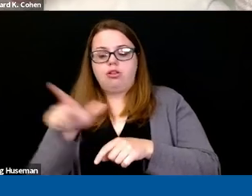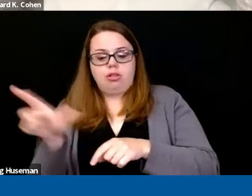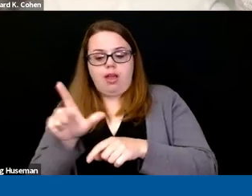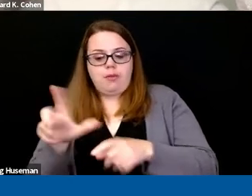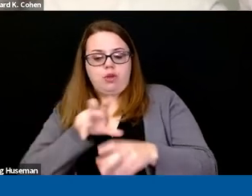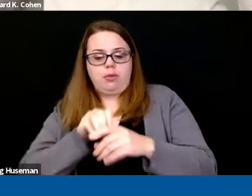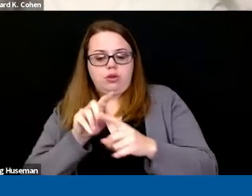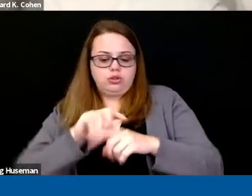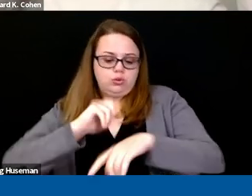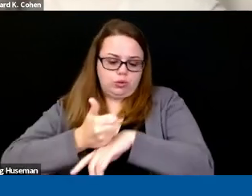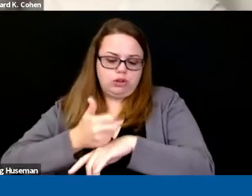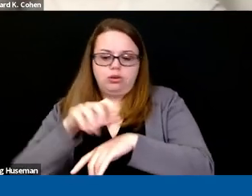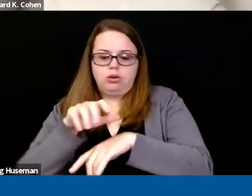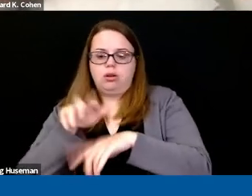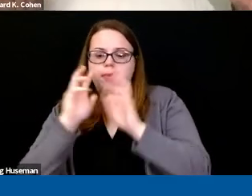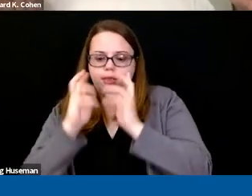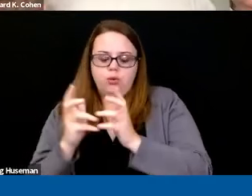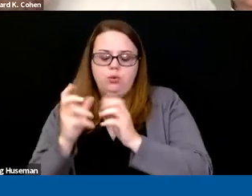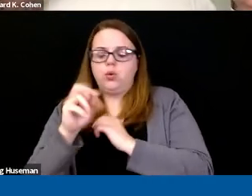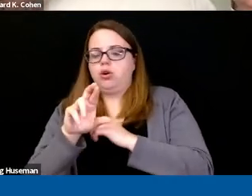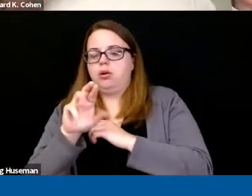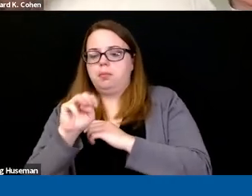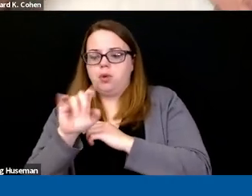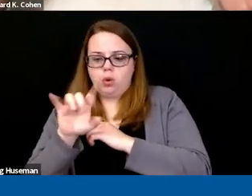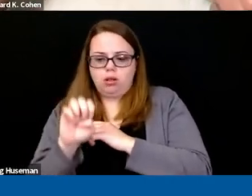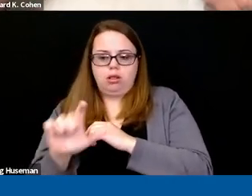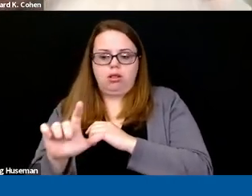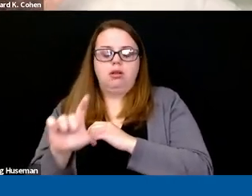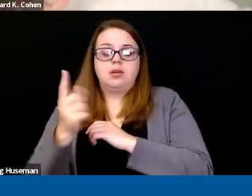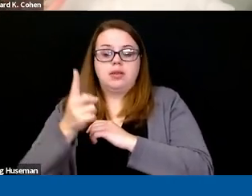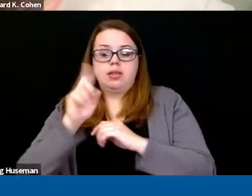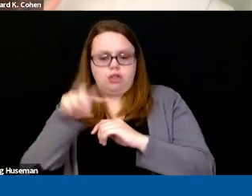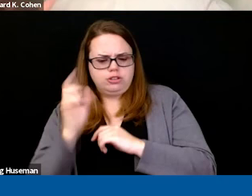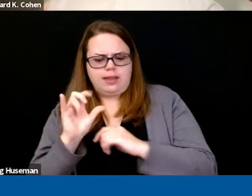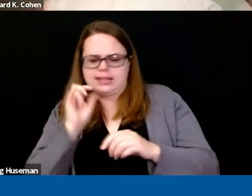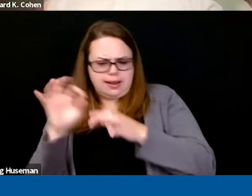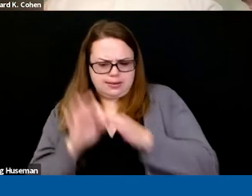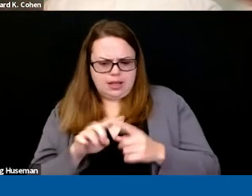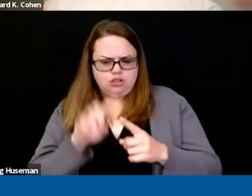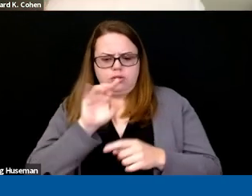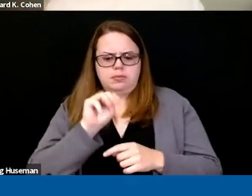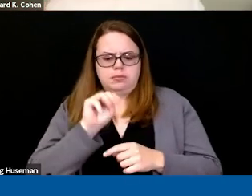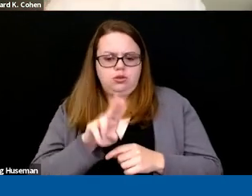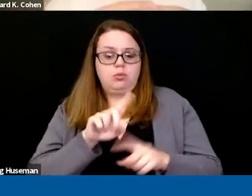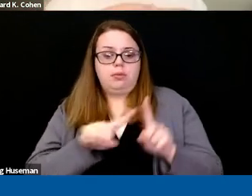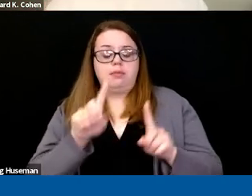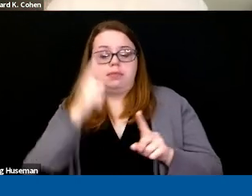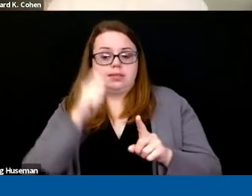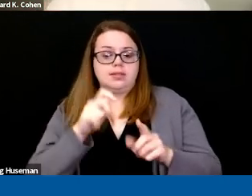maybe a modal or a balloon or something like that. That looks visually like it's not attached to that menu at all but actually because of the way it was implemented,